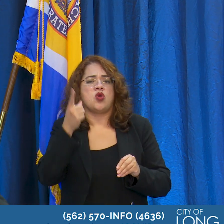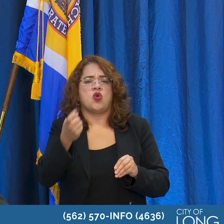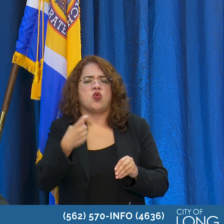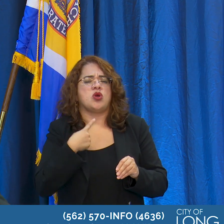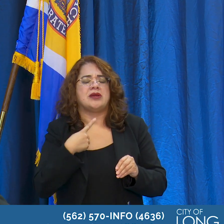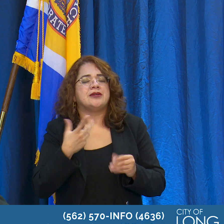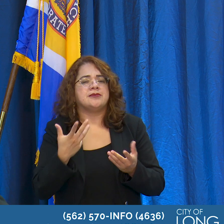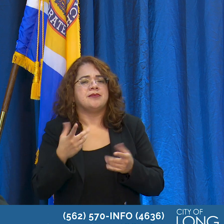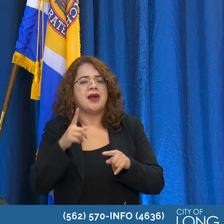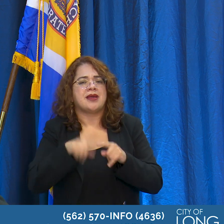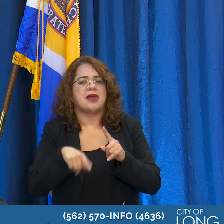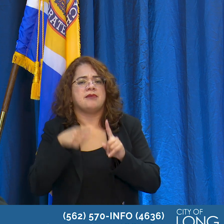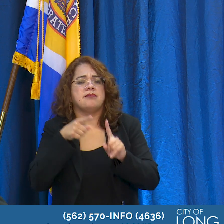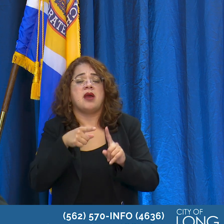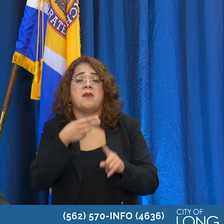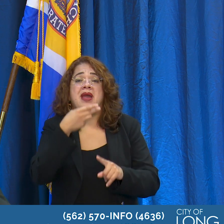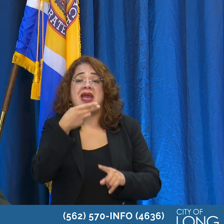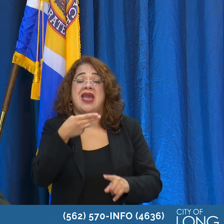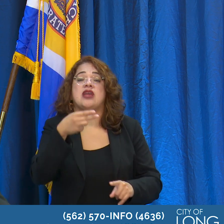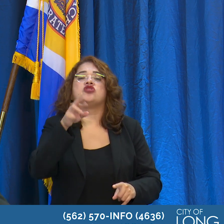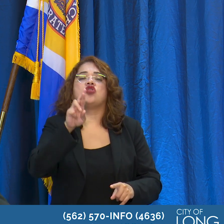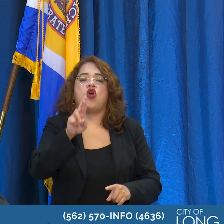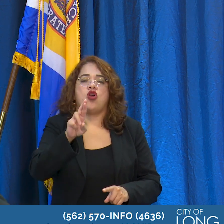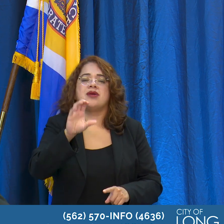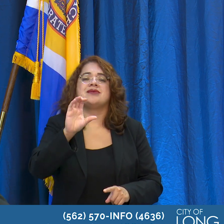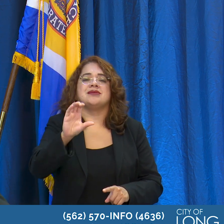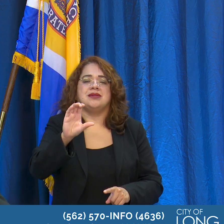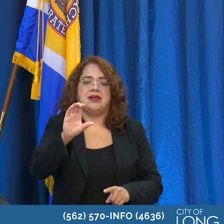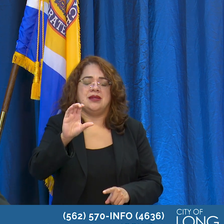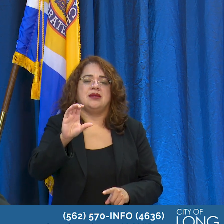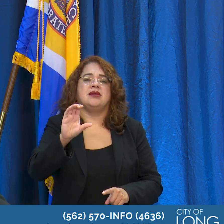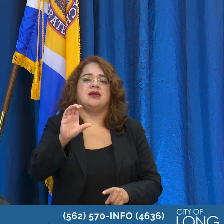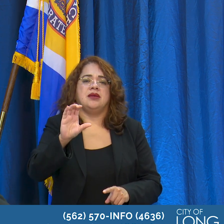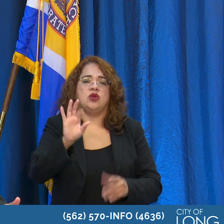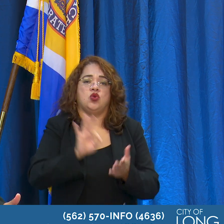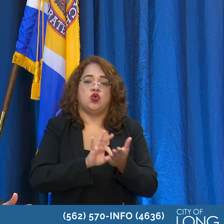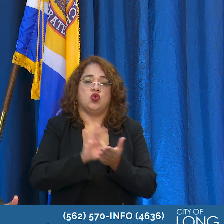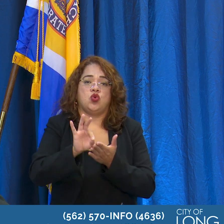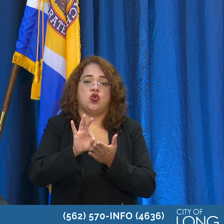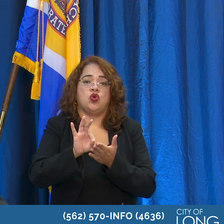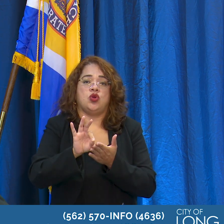As far as the HRC score, I think the city scored 100 in the